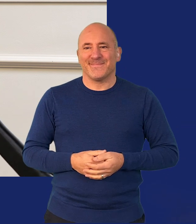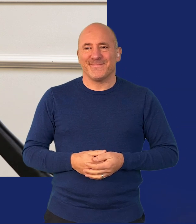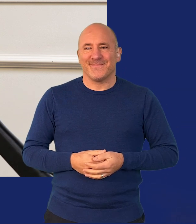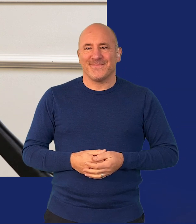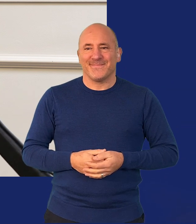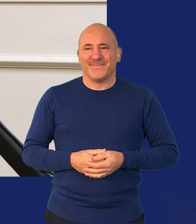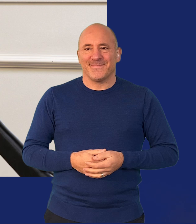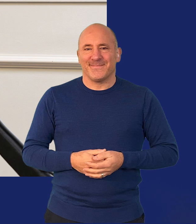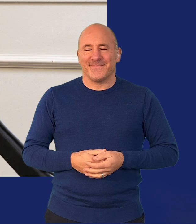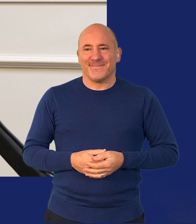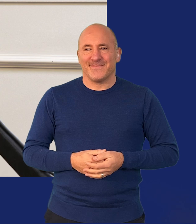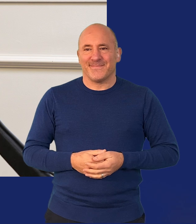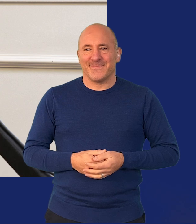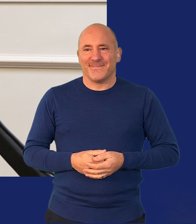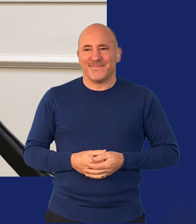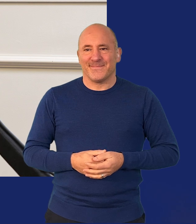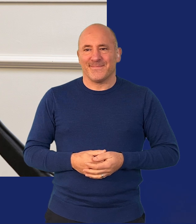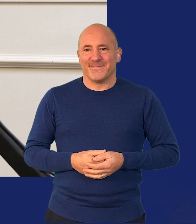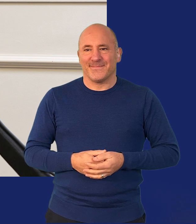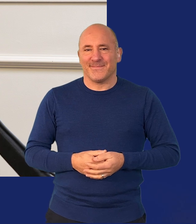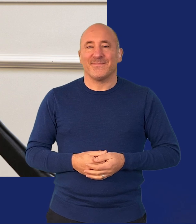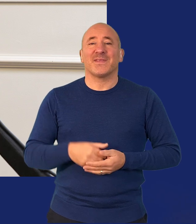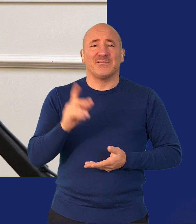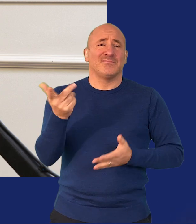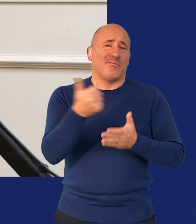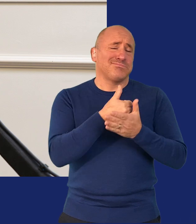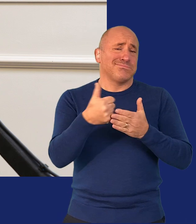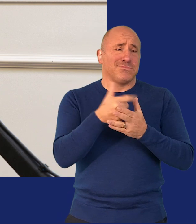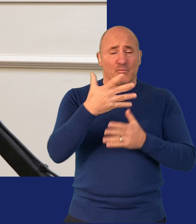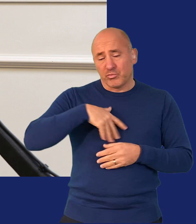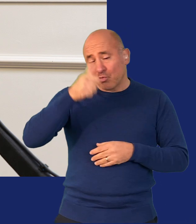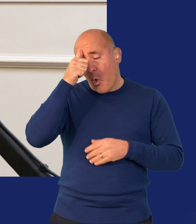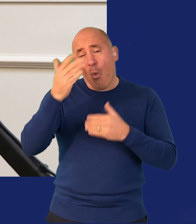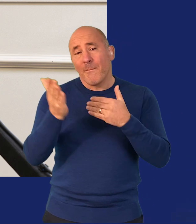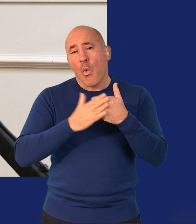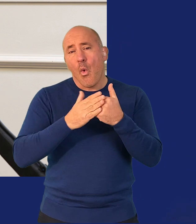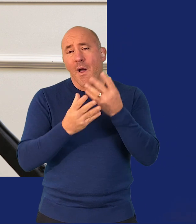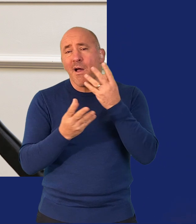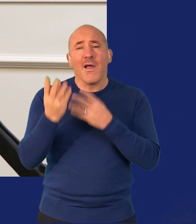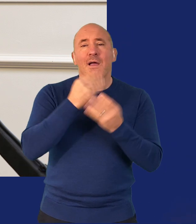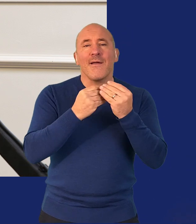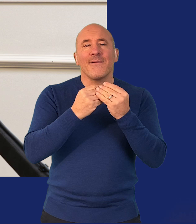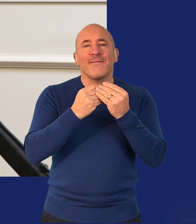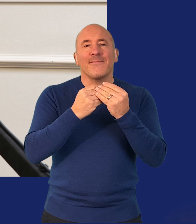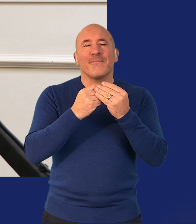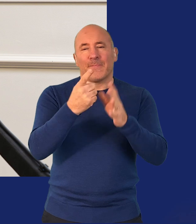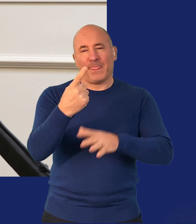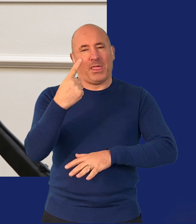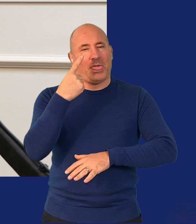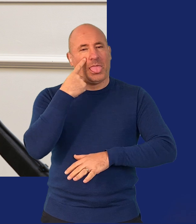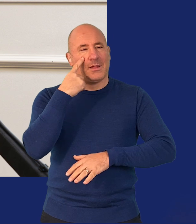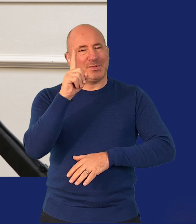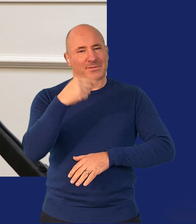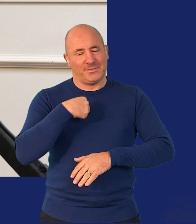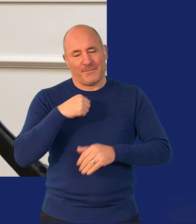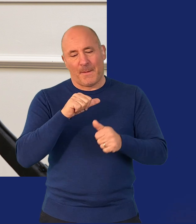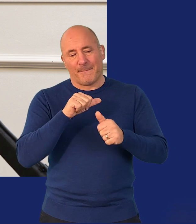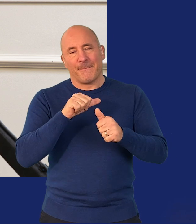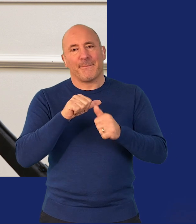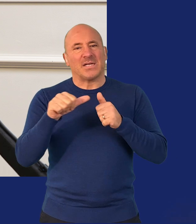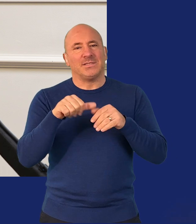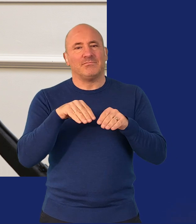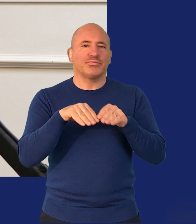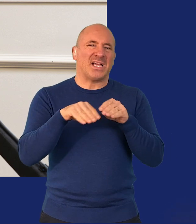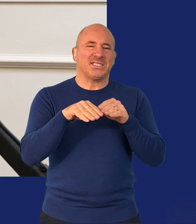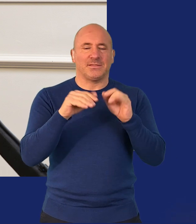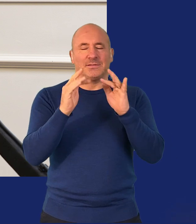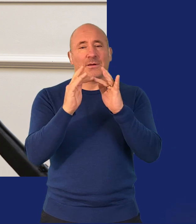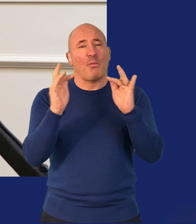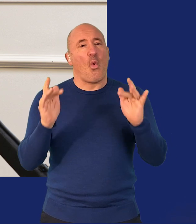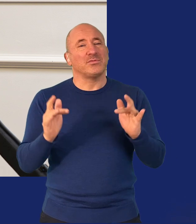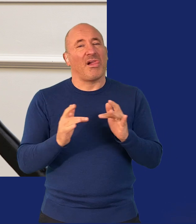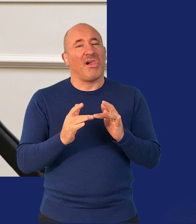And as- and as ever, if you would like to learn more, then please